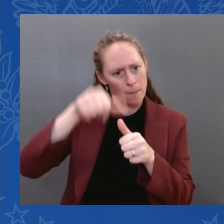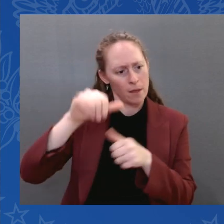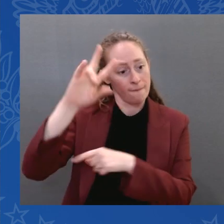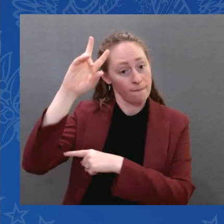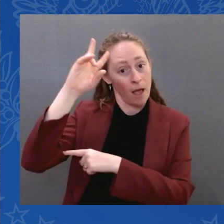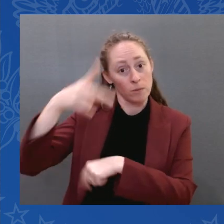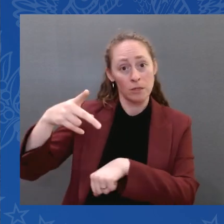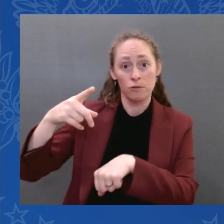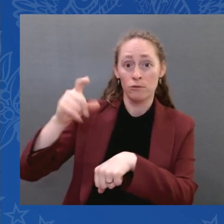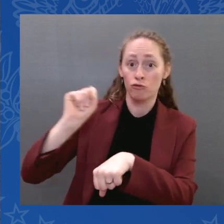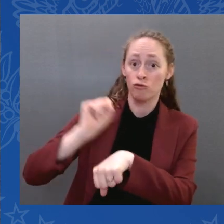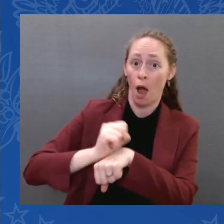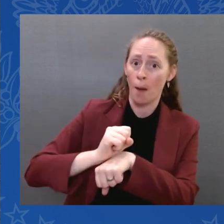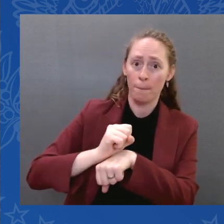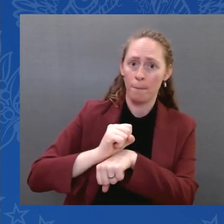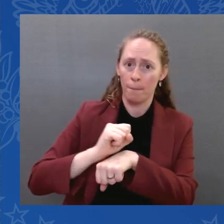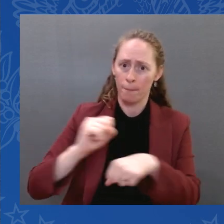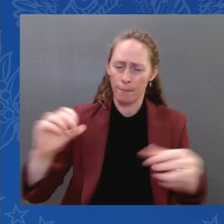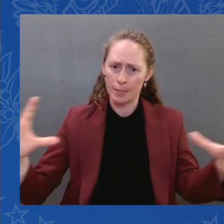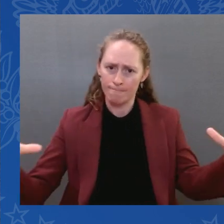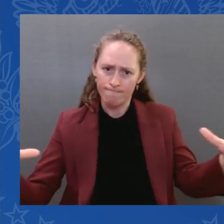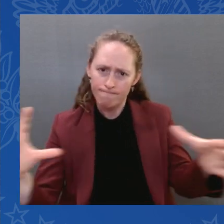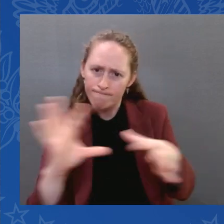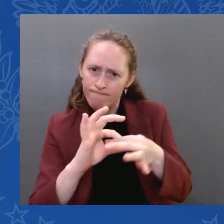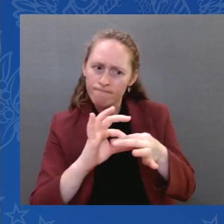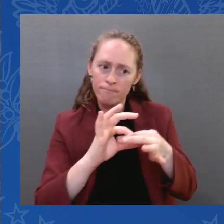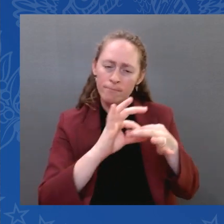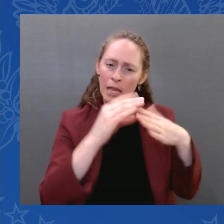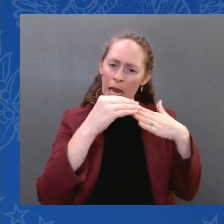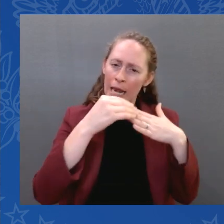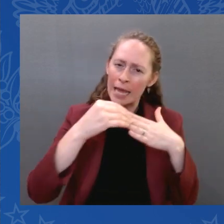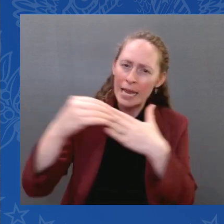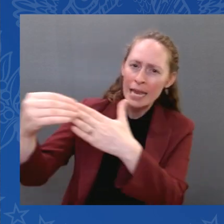and didn't know well, but so many people I'd known for so many years.